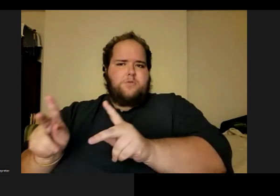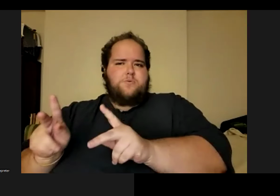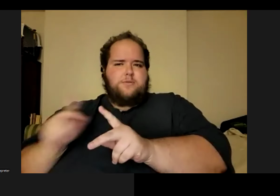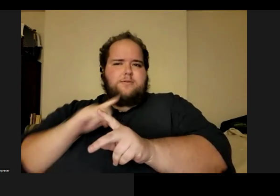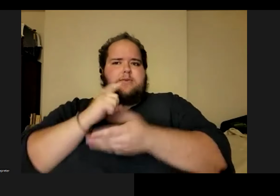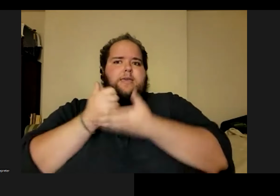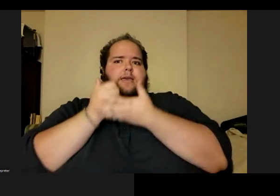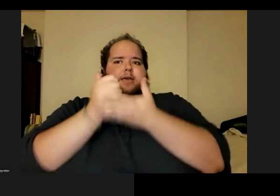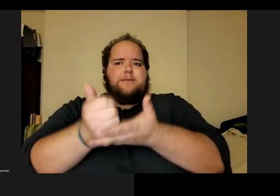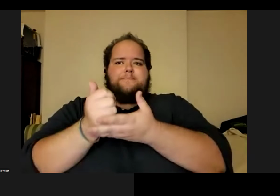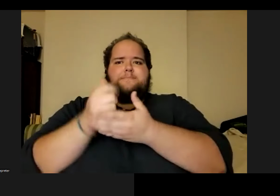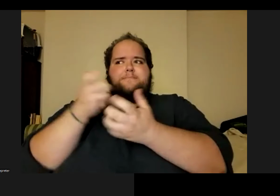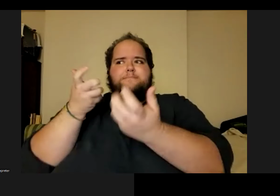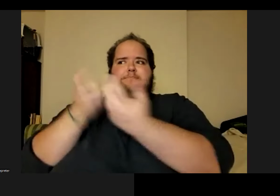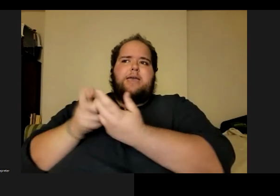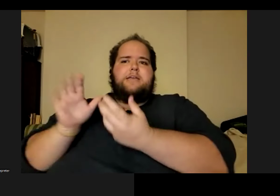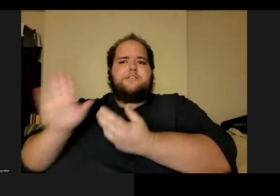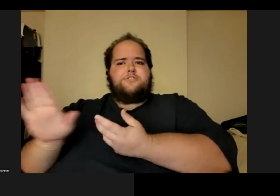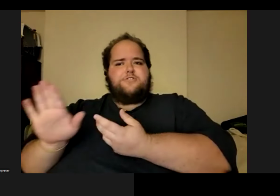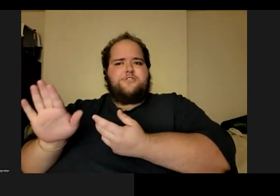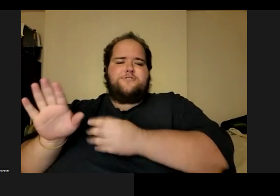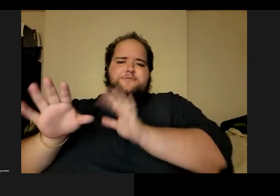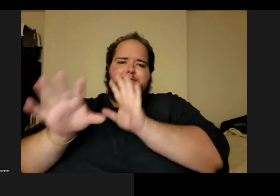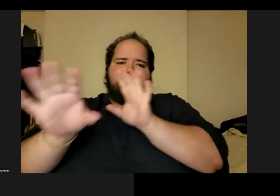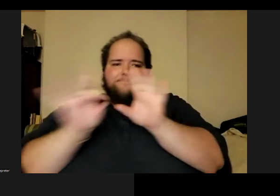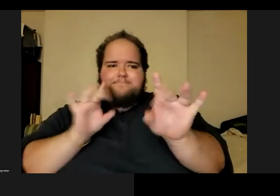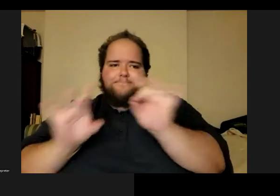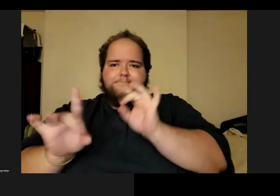tailor it down so you get to pick like what's the best information to